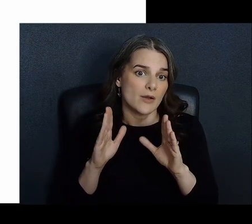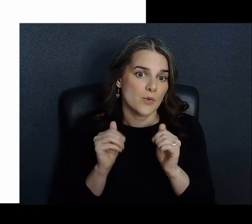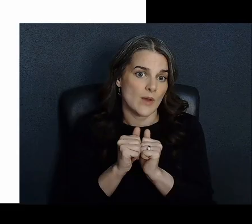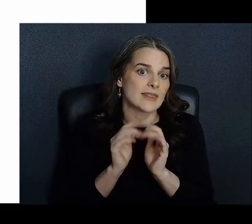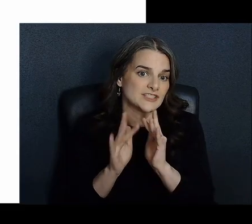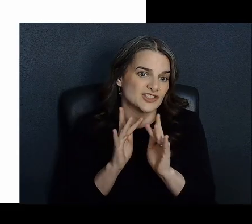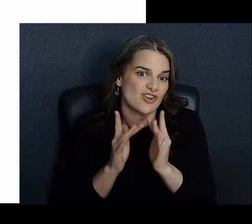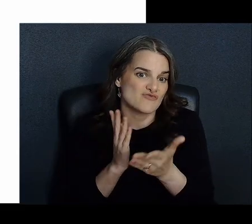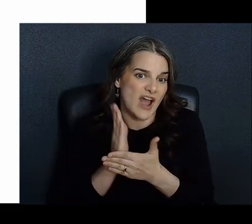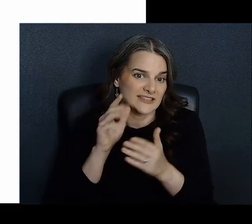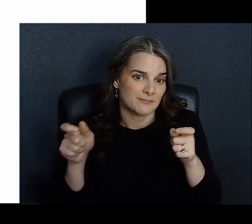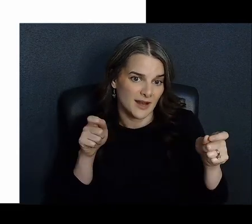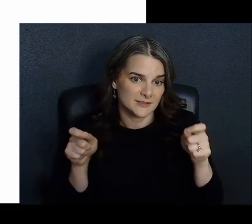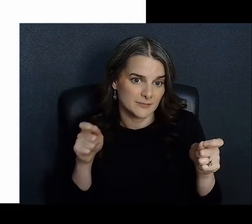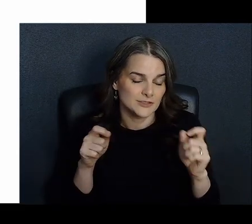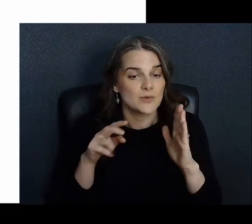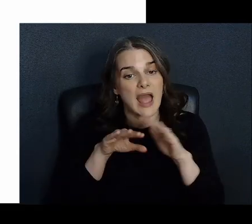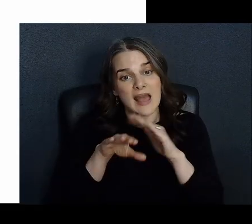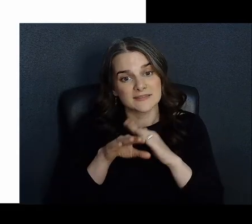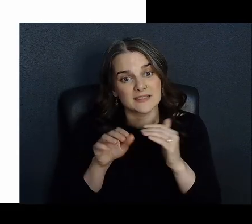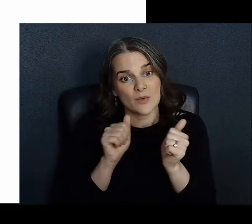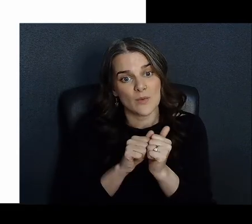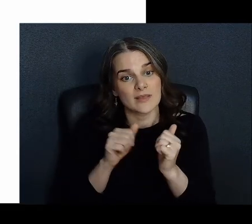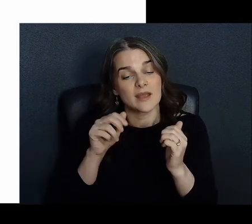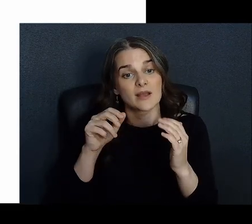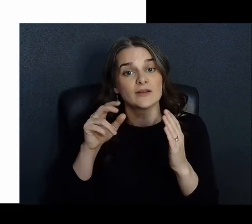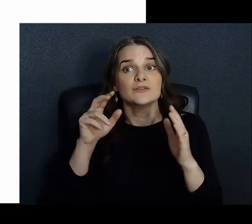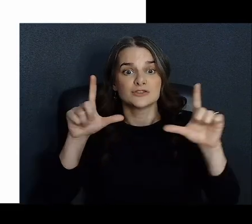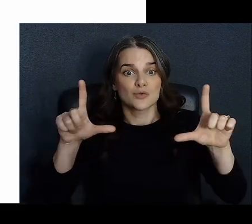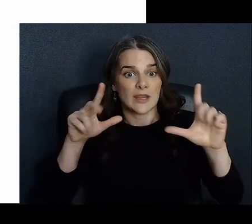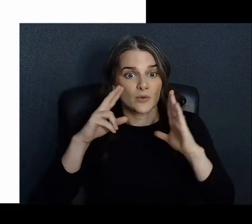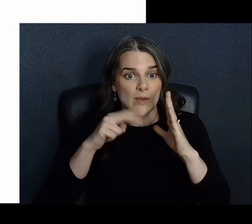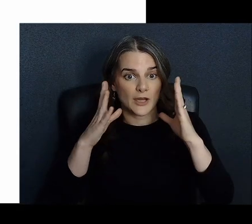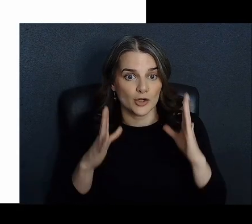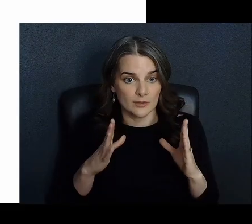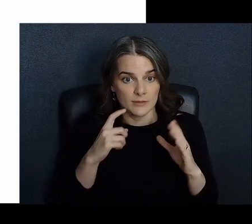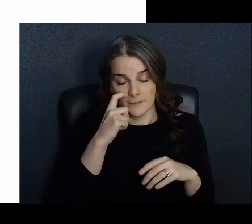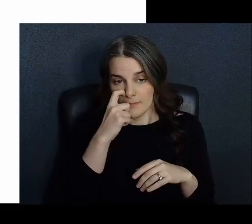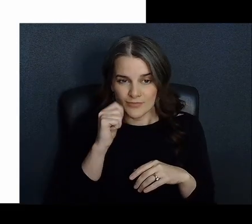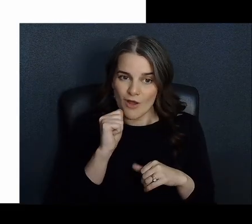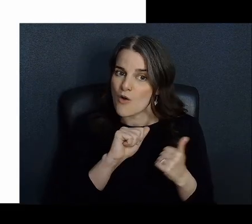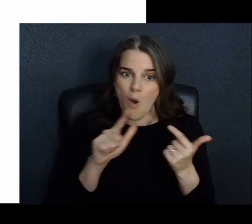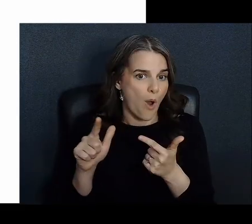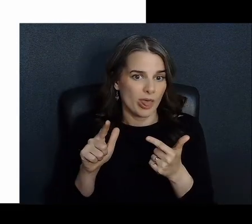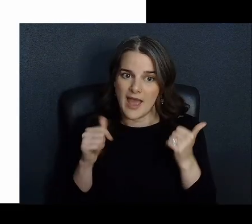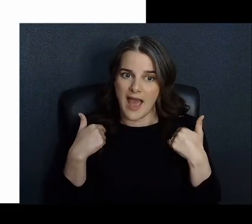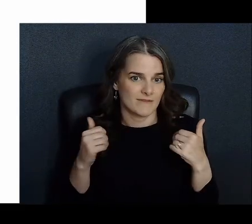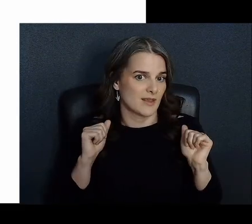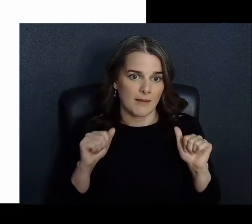So not every book on the Kindle store has that capability to be read aloud to you with voice view,